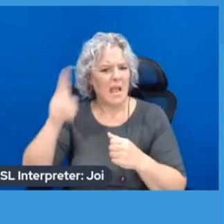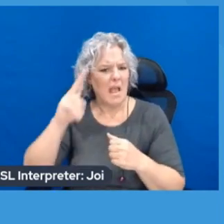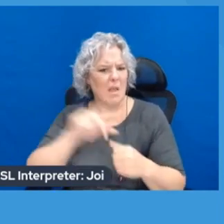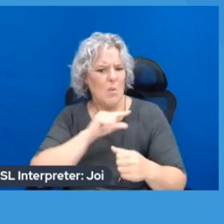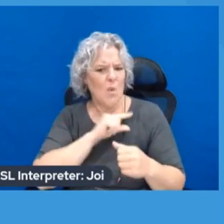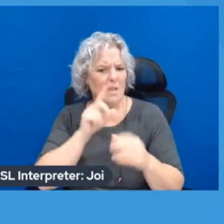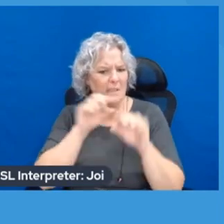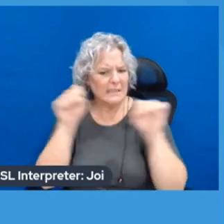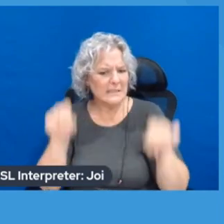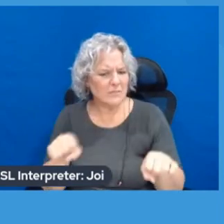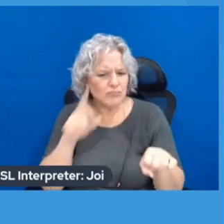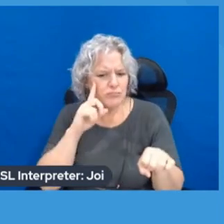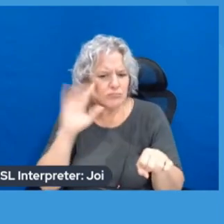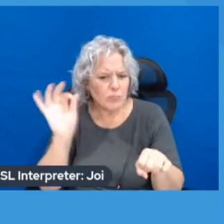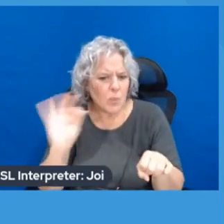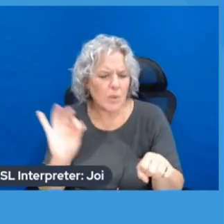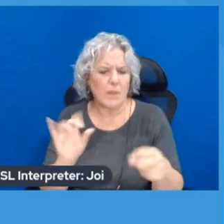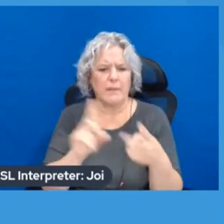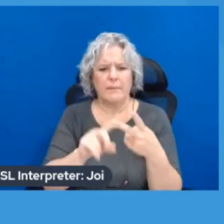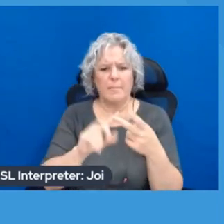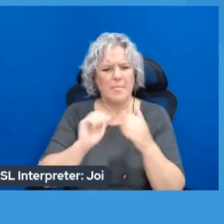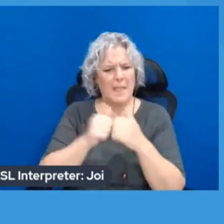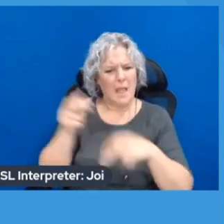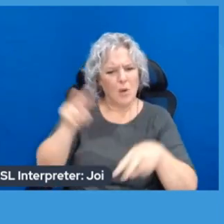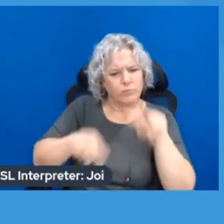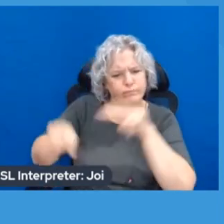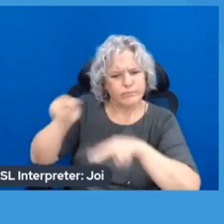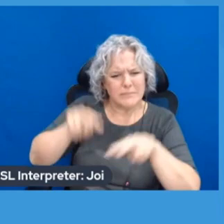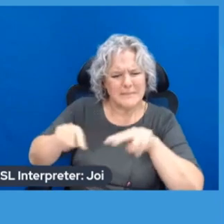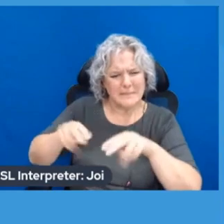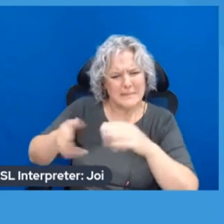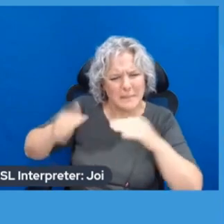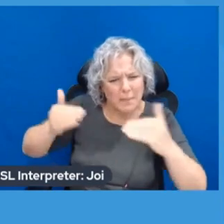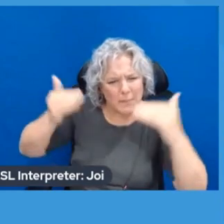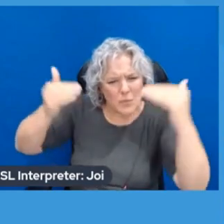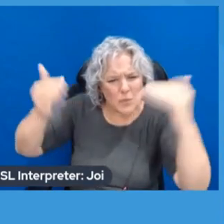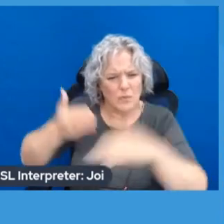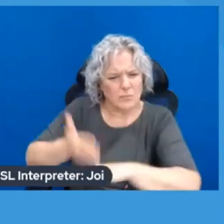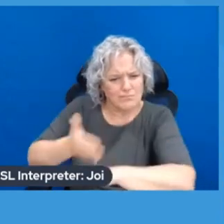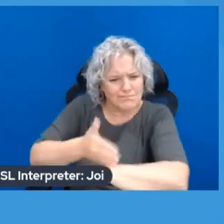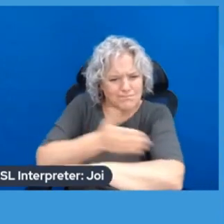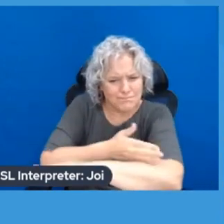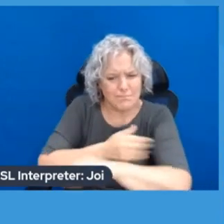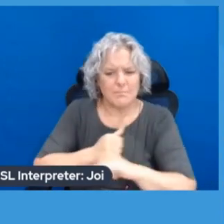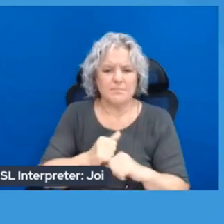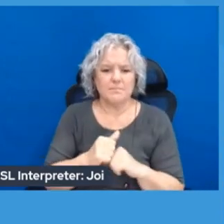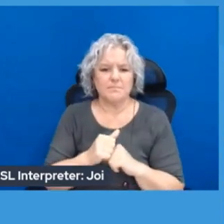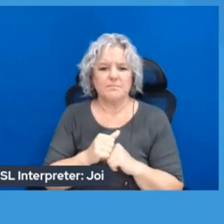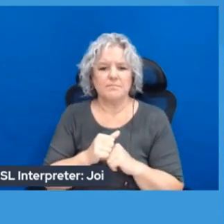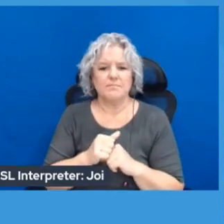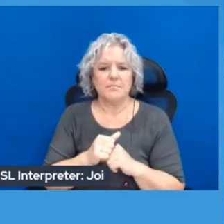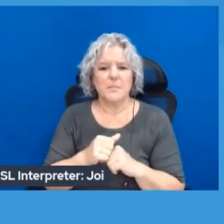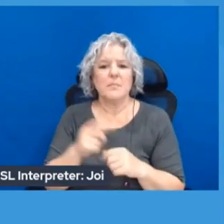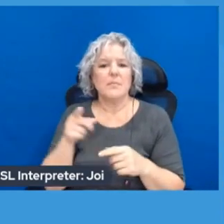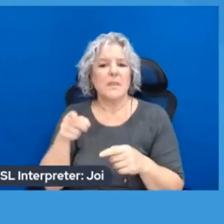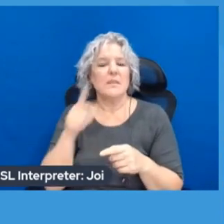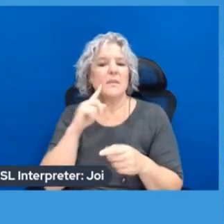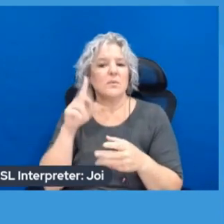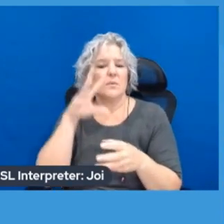and how to assess and improve their system infrastructure. Connecticut was part of developing the